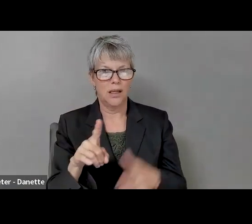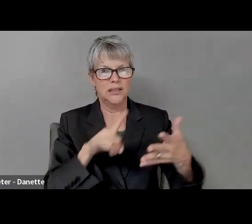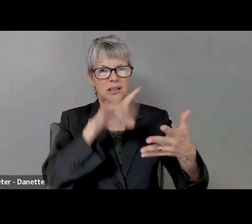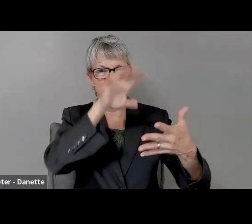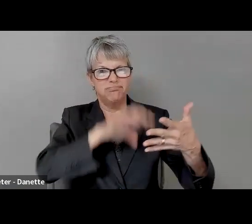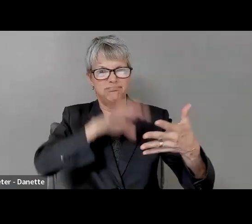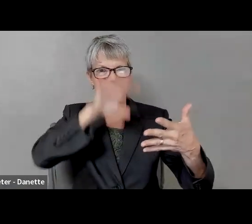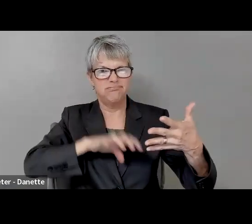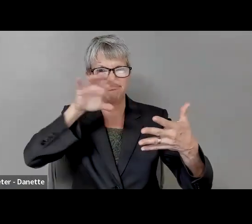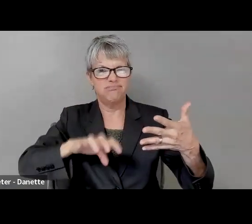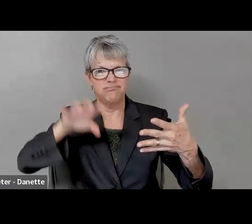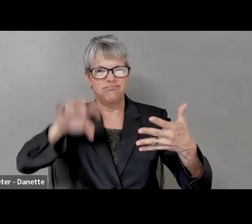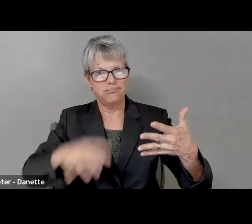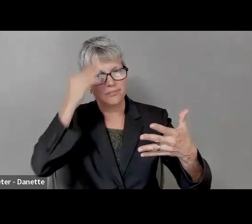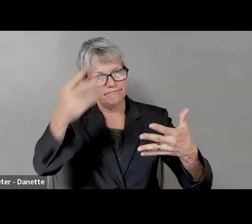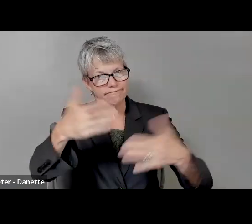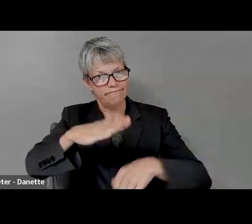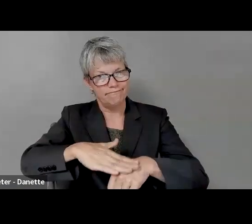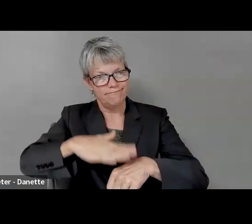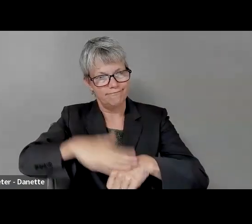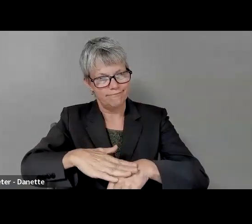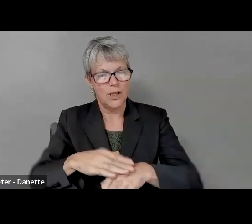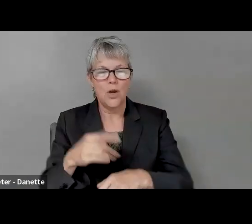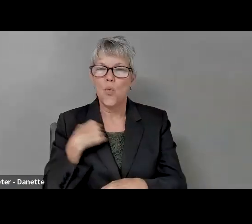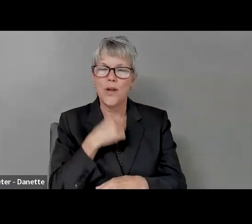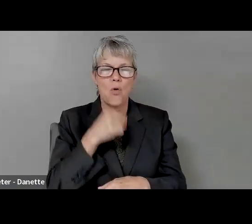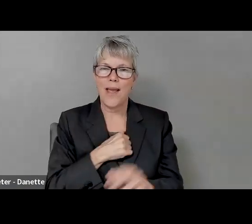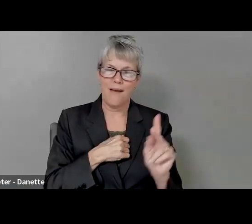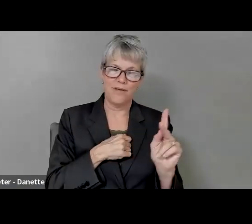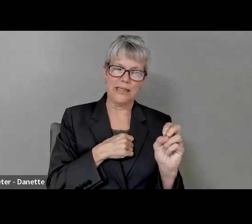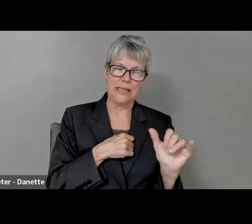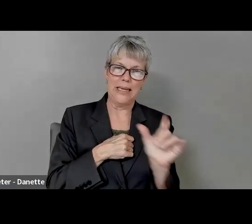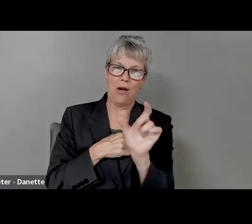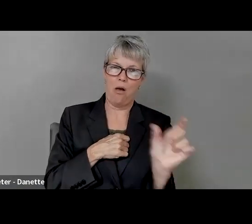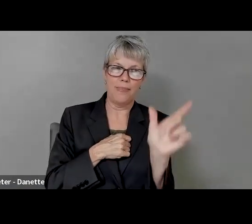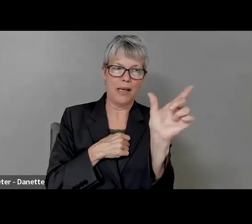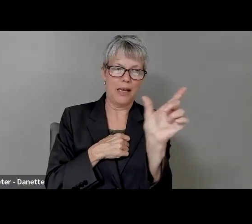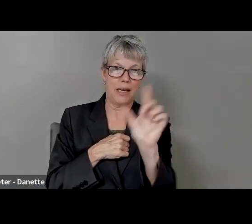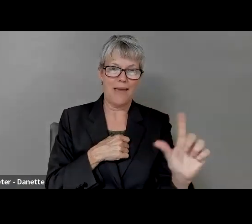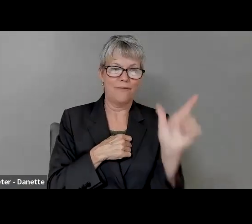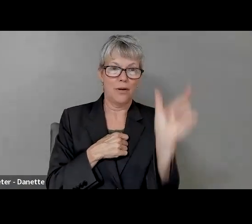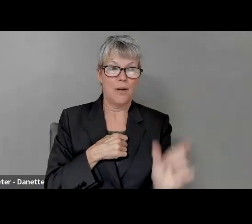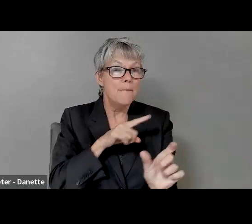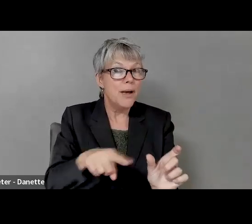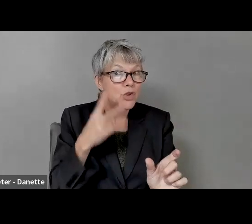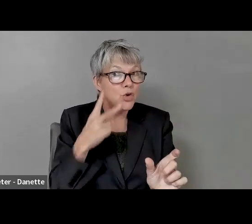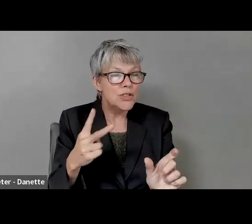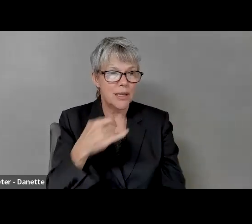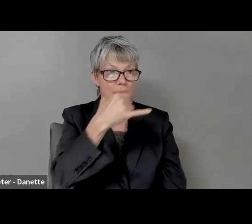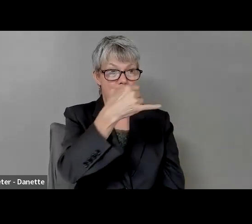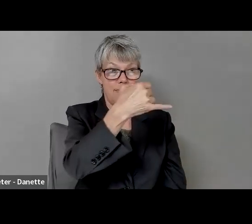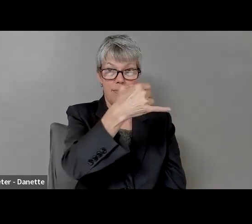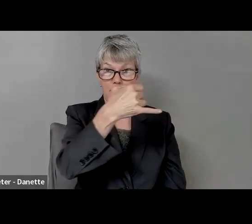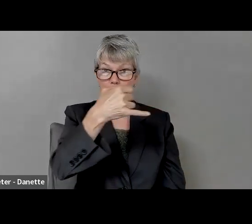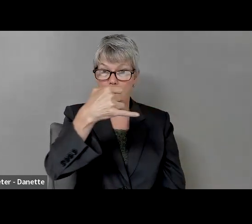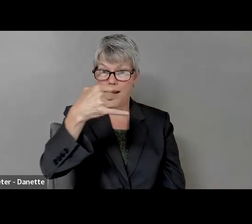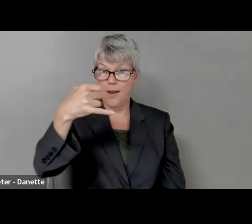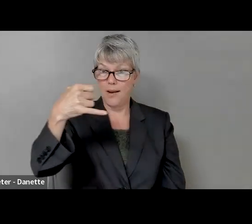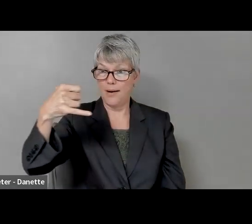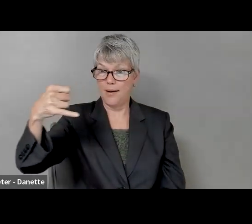Kelly Crosbie (she/her): on this one. We don't have a key on the left-hand side, but we do have a line. You see the line across both of mental health and the substance use. That's our That's our target